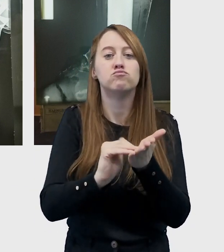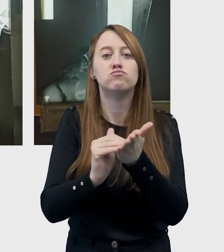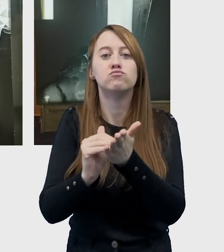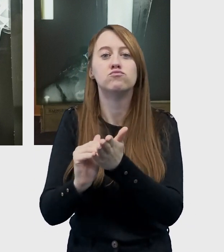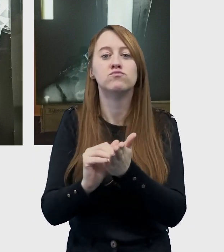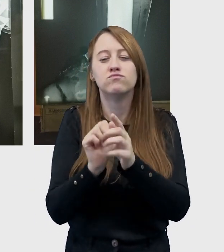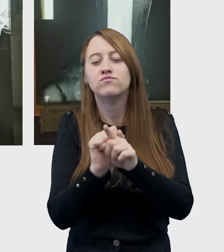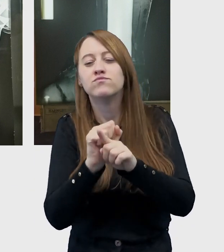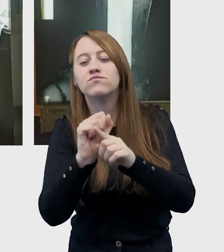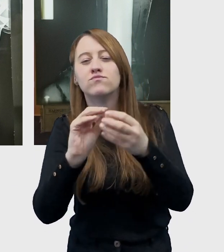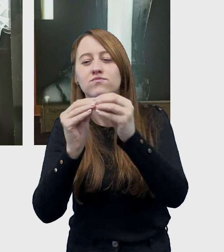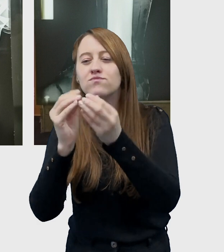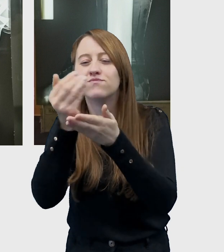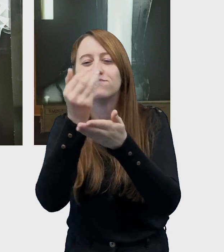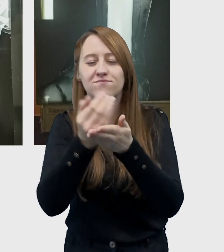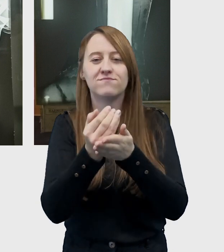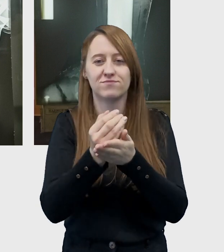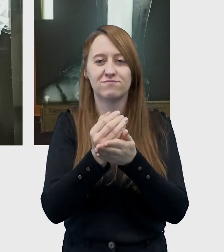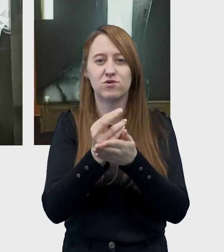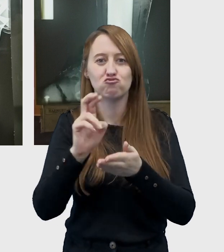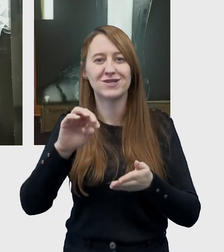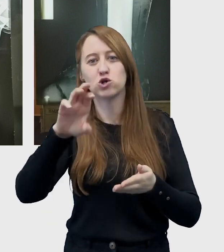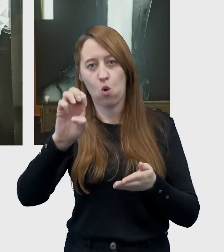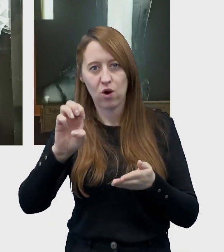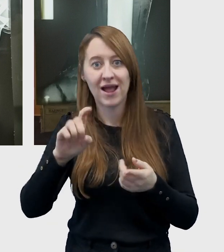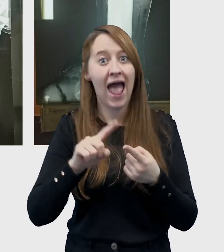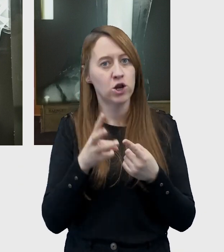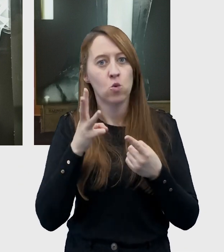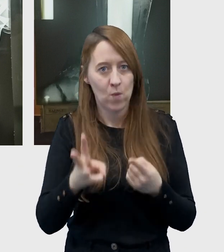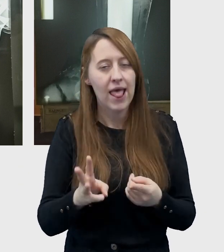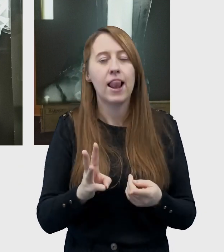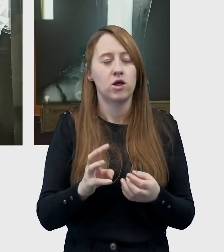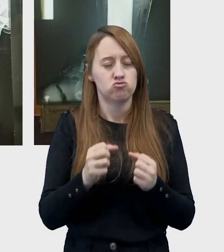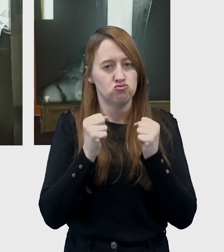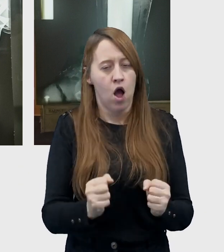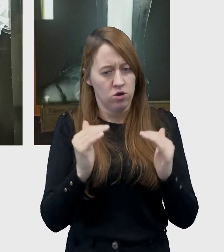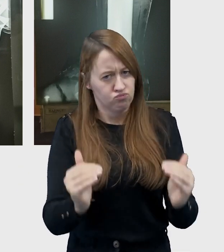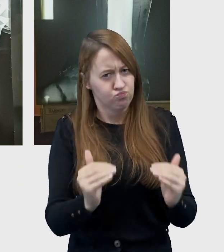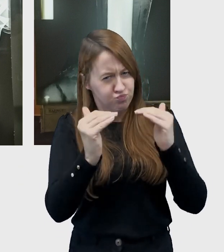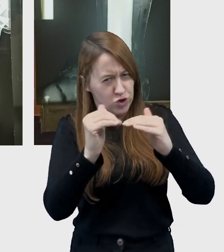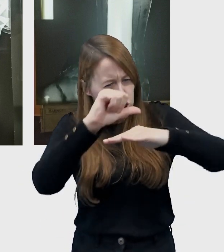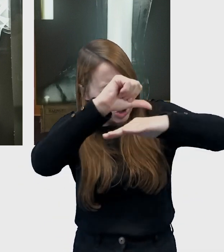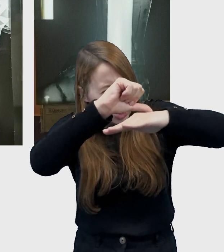And it's going to be an interventive piece where surgery is performed in the plaster will be removed from the armature,